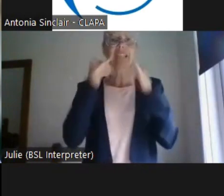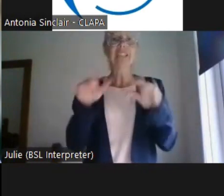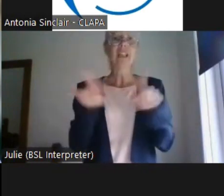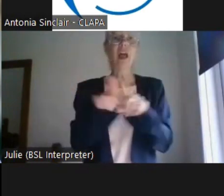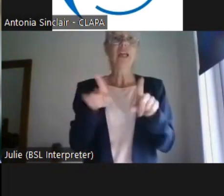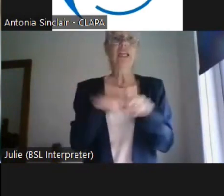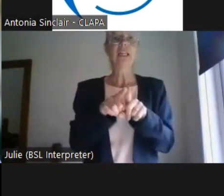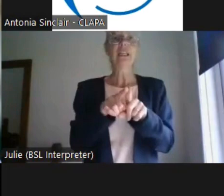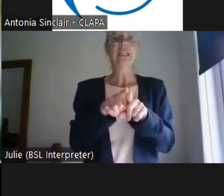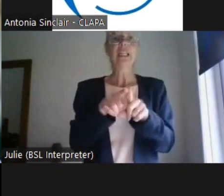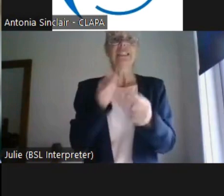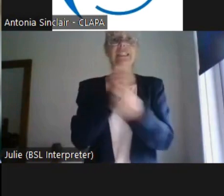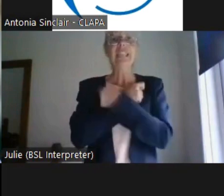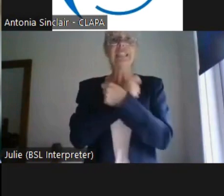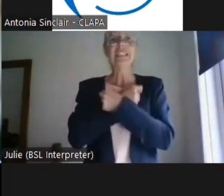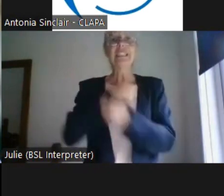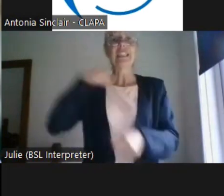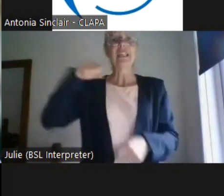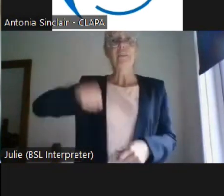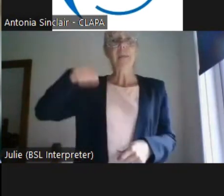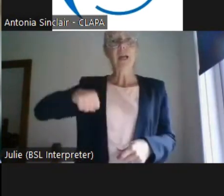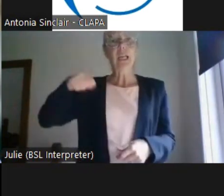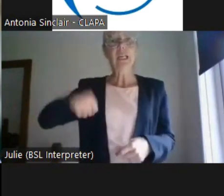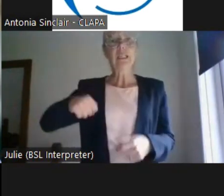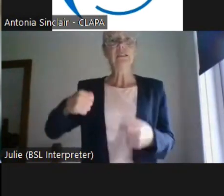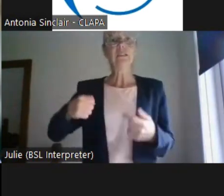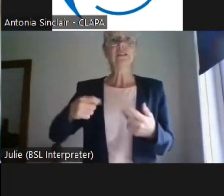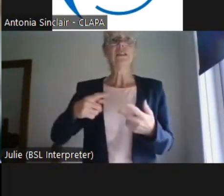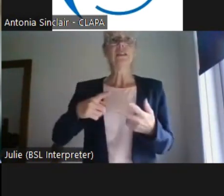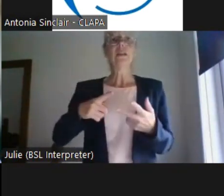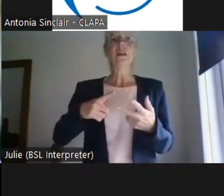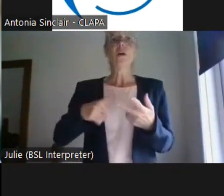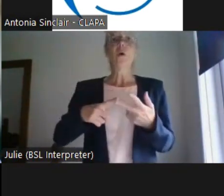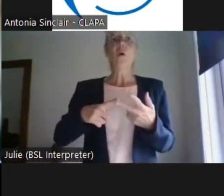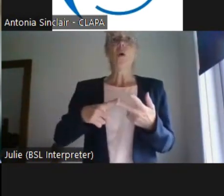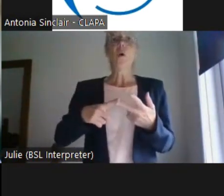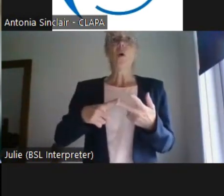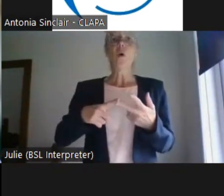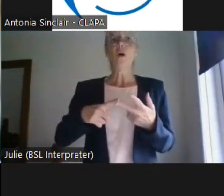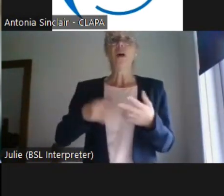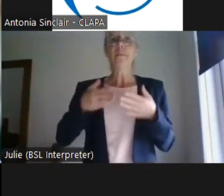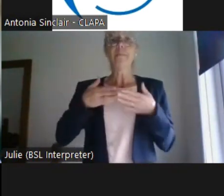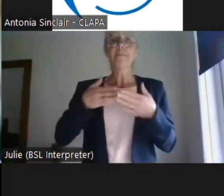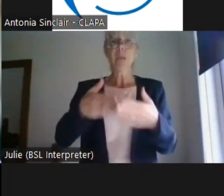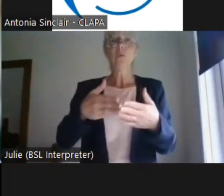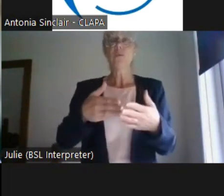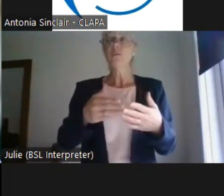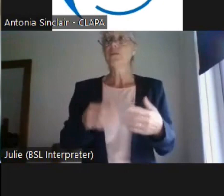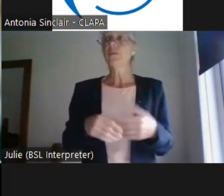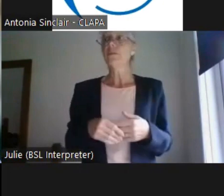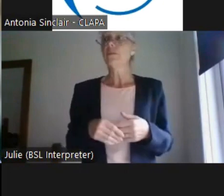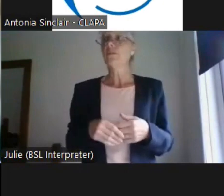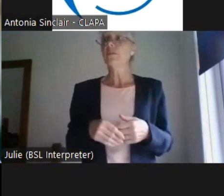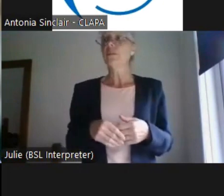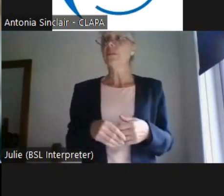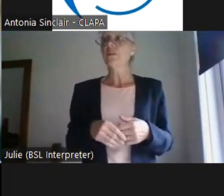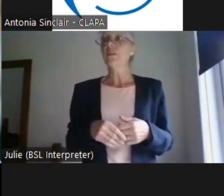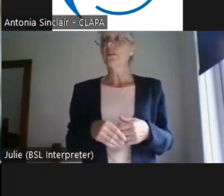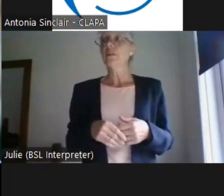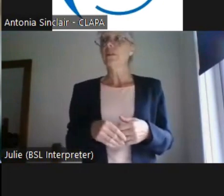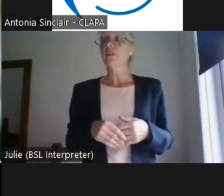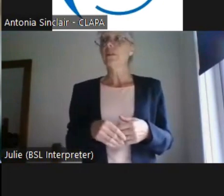some uh a toy in a boat that sort of test so um it may well be that that is the the next stage when